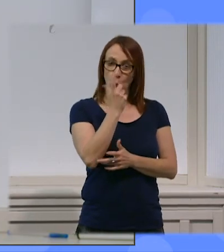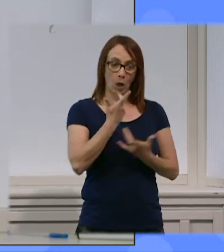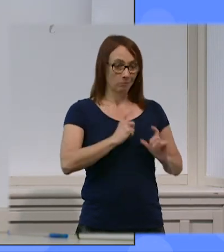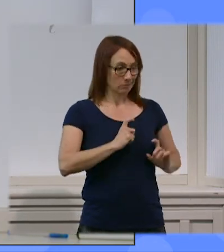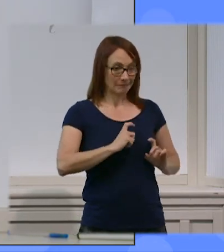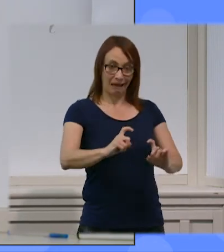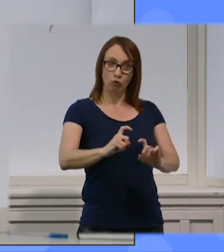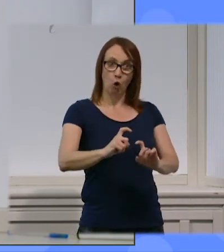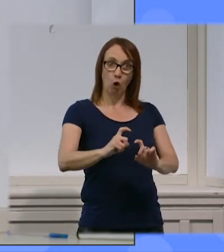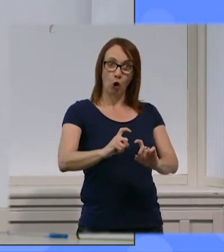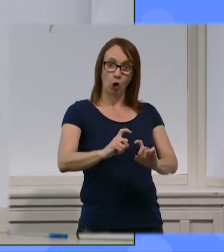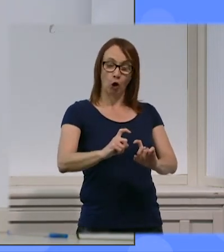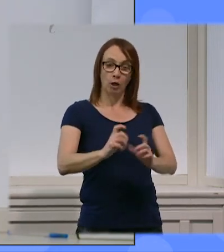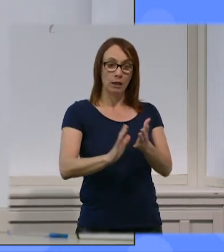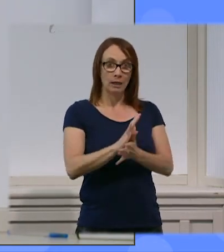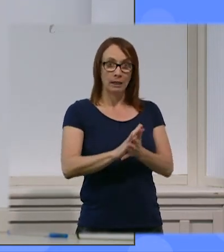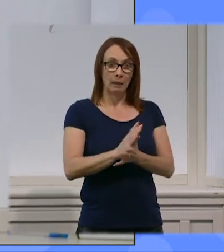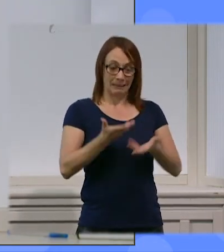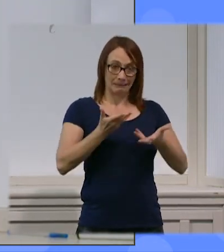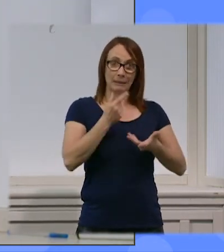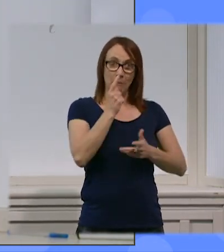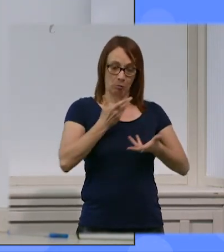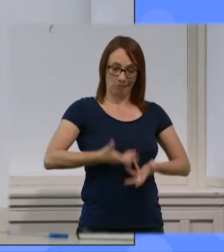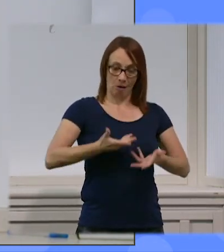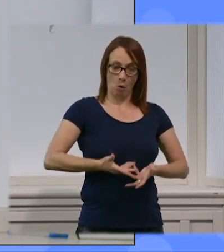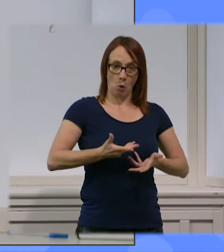one which can meet the needs of present generations without compromising the